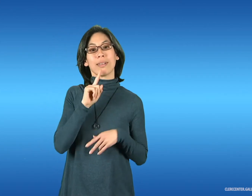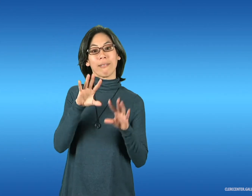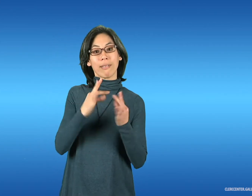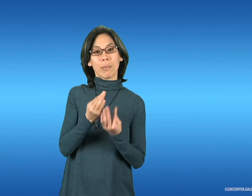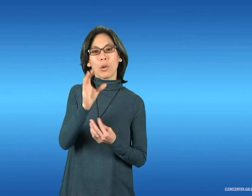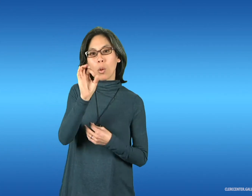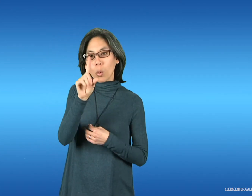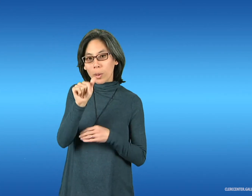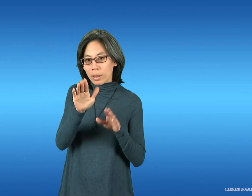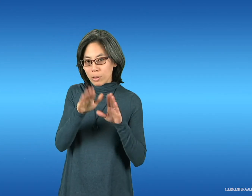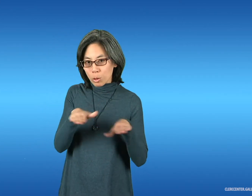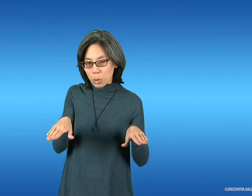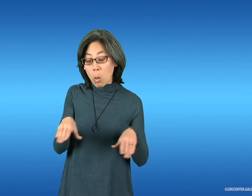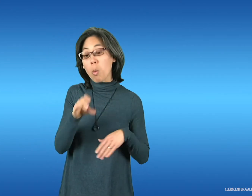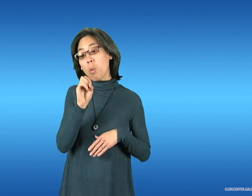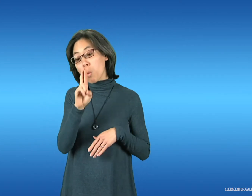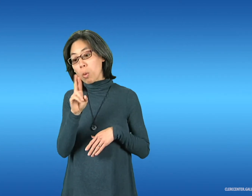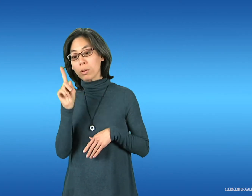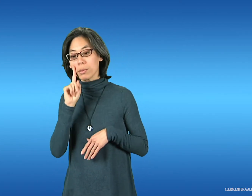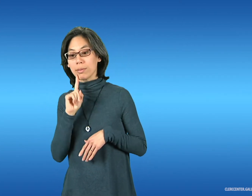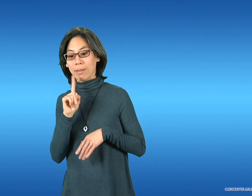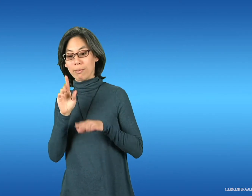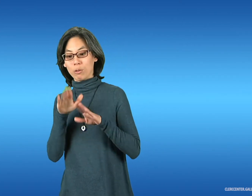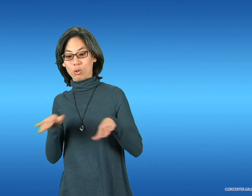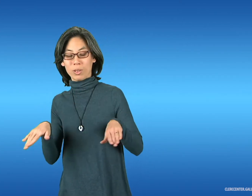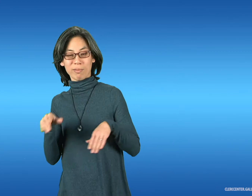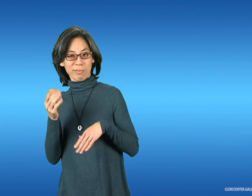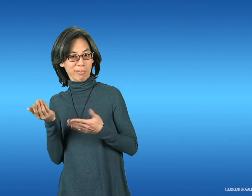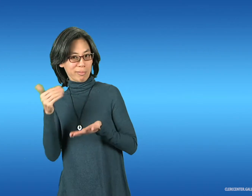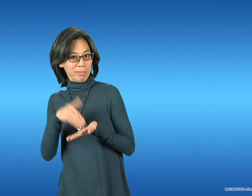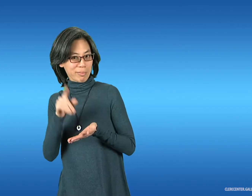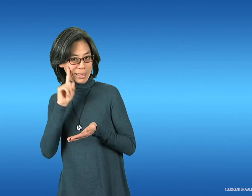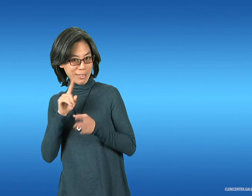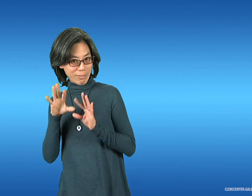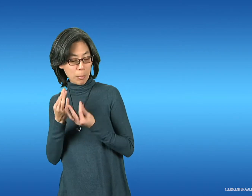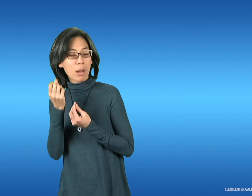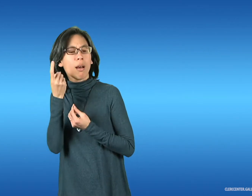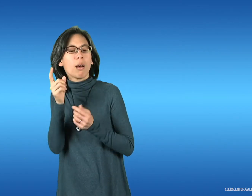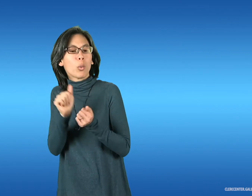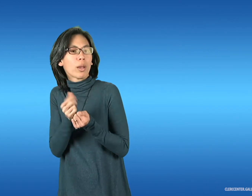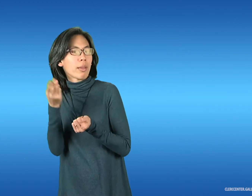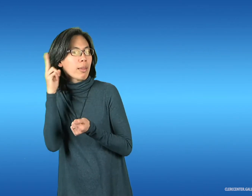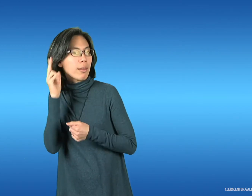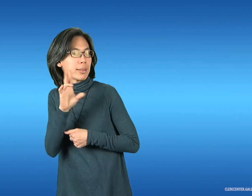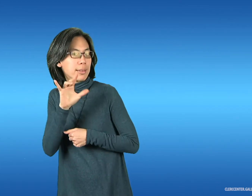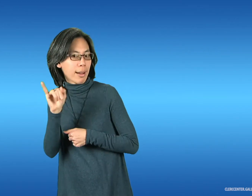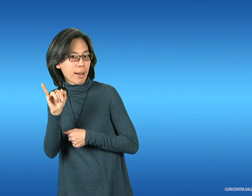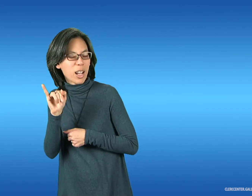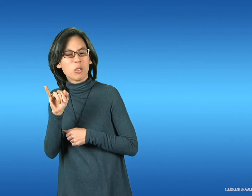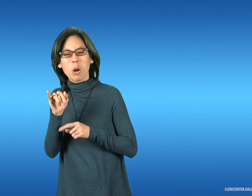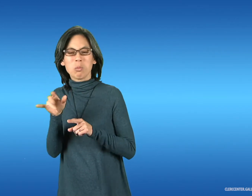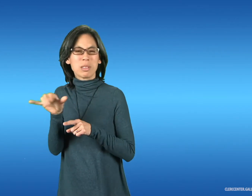Deaf families with CODA children or deaf children, again from Deaf families who have cochlear implants,